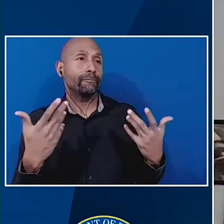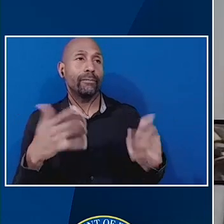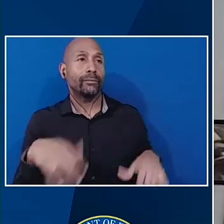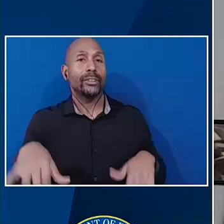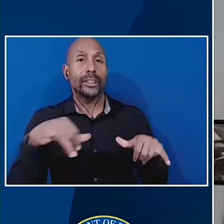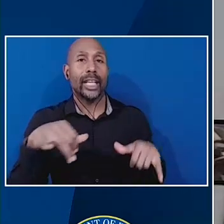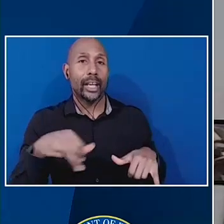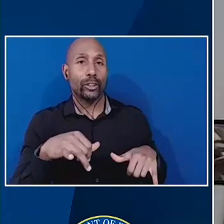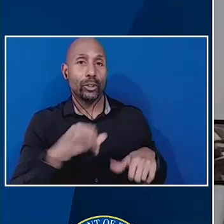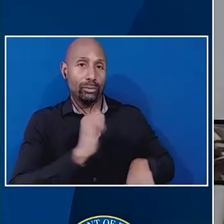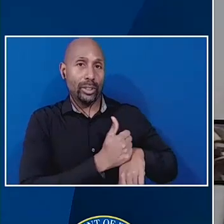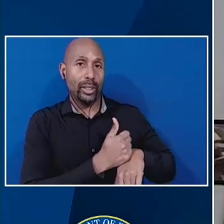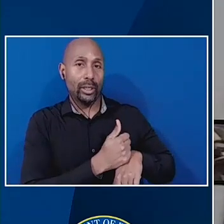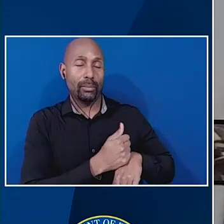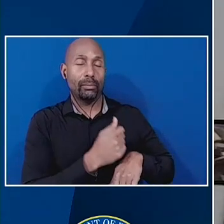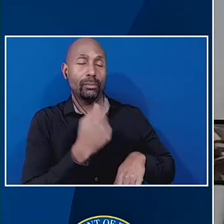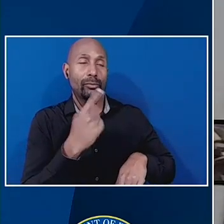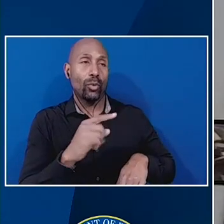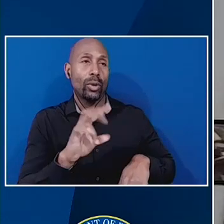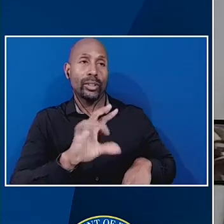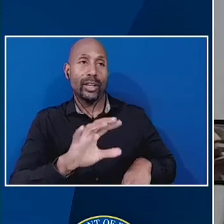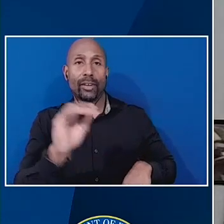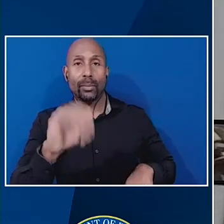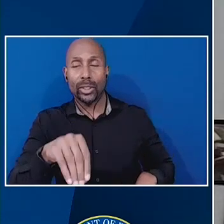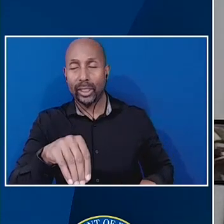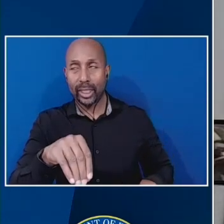75% employment rate.